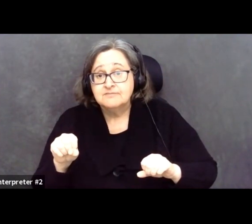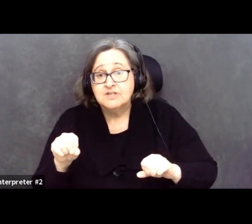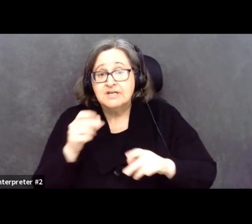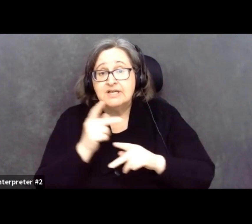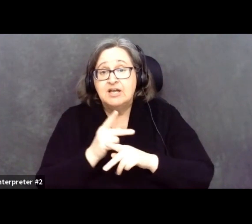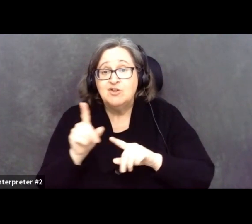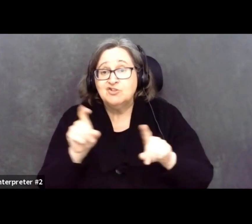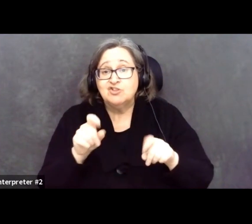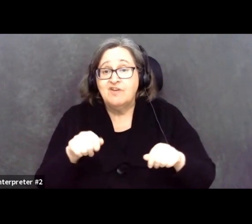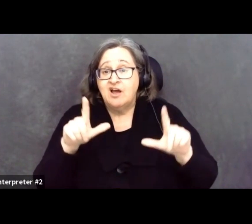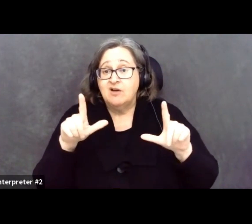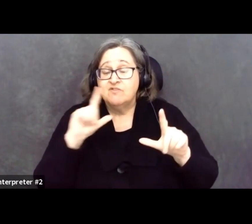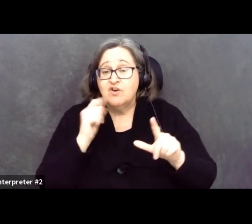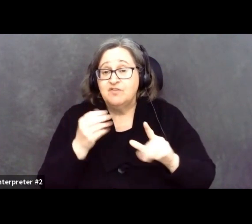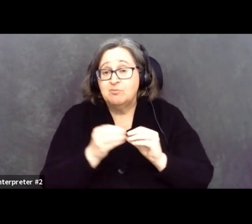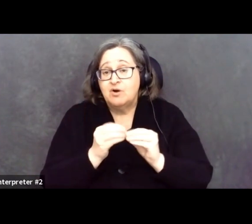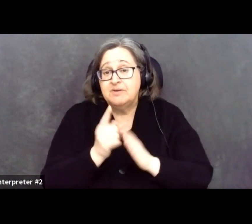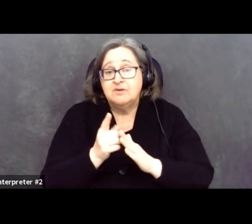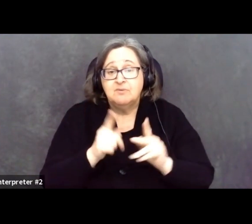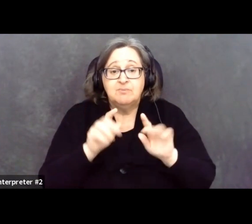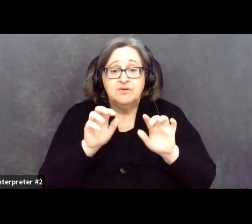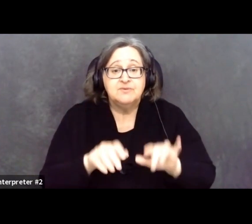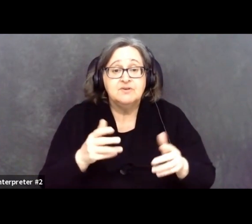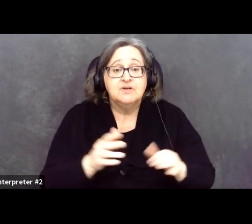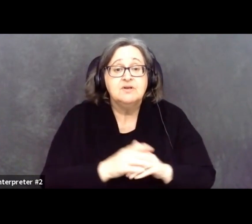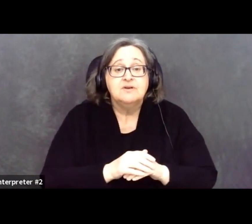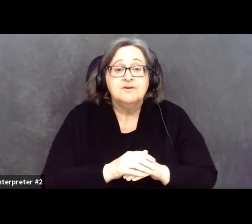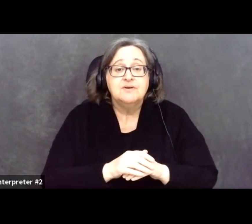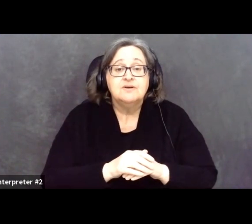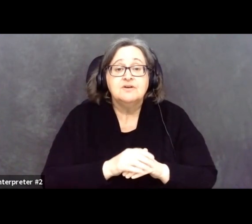for a few minutes as people are finished with it. Then, go on about their day.